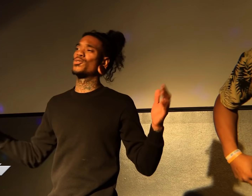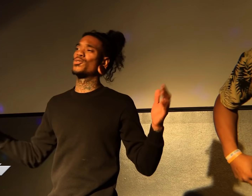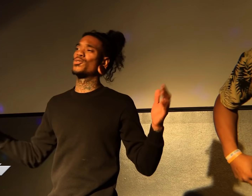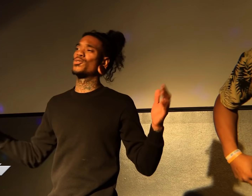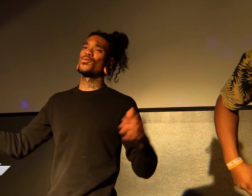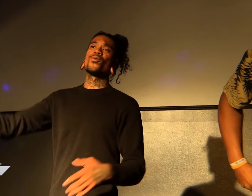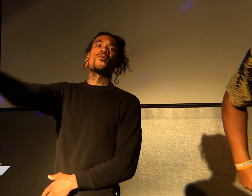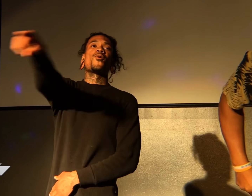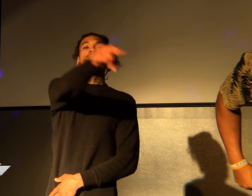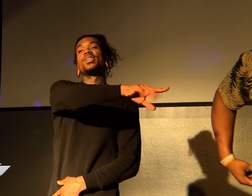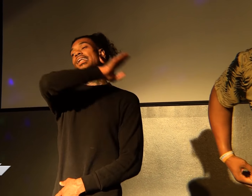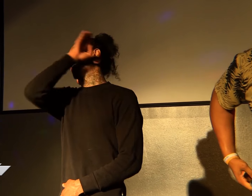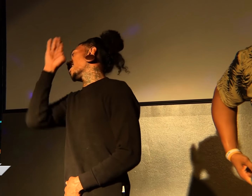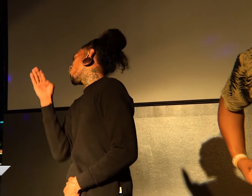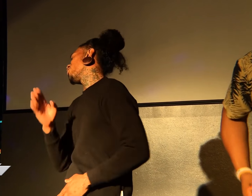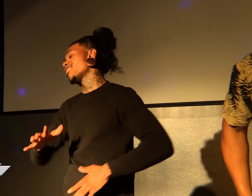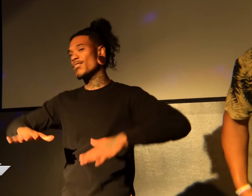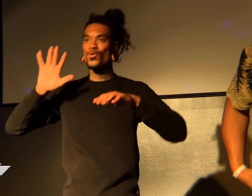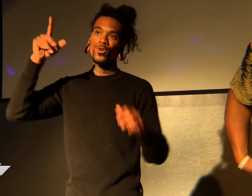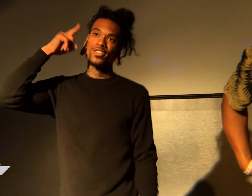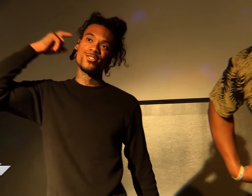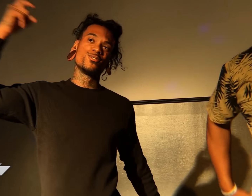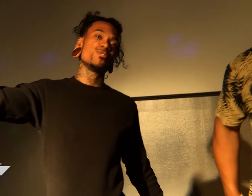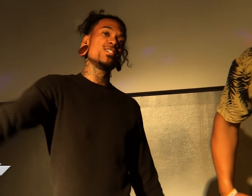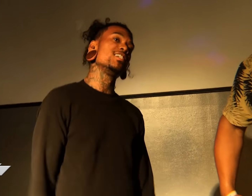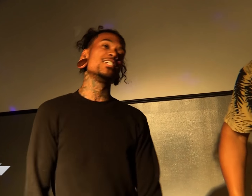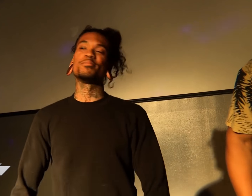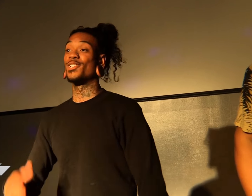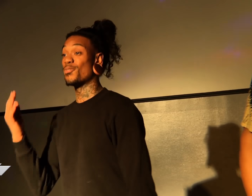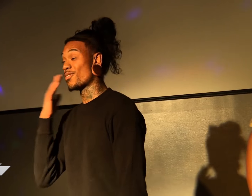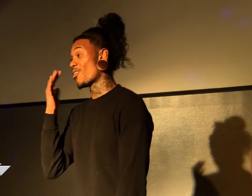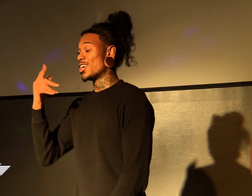And I want to encourage you all to never give up on your dreams.